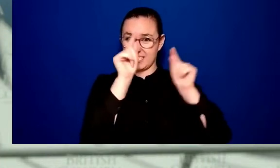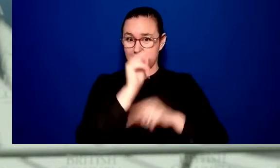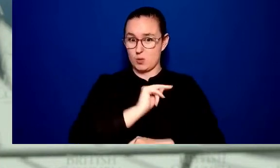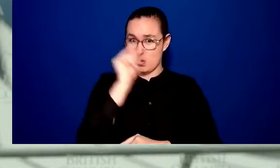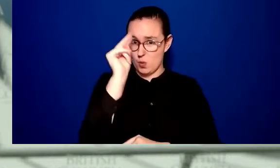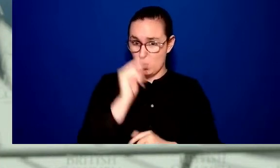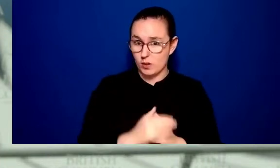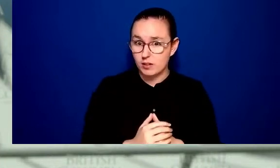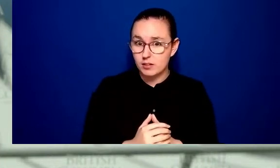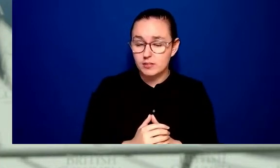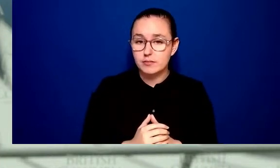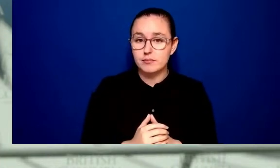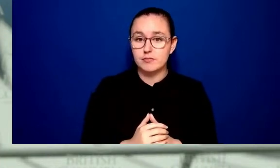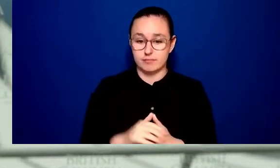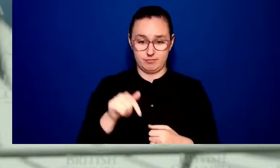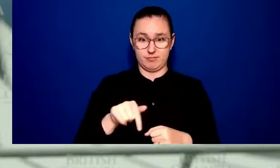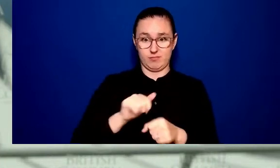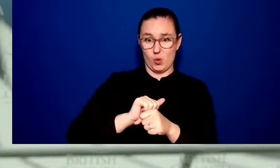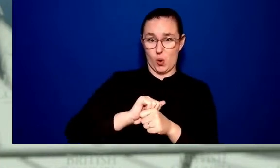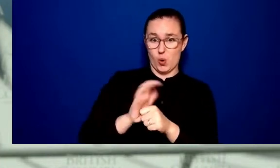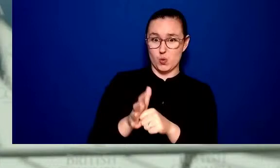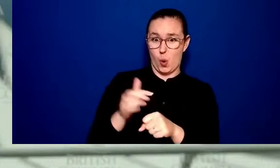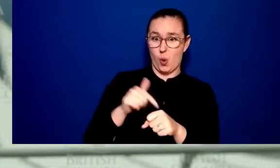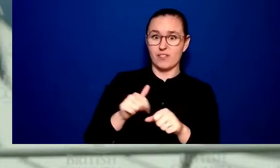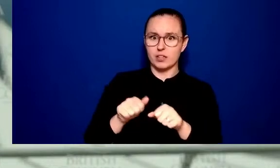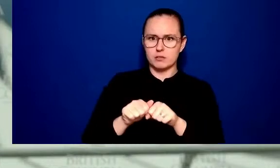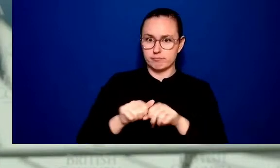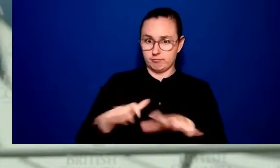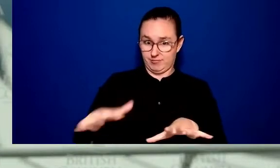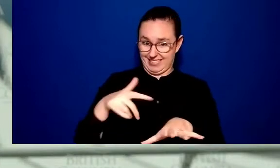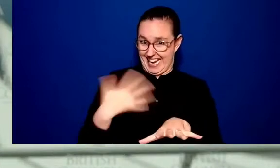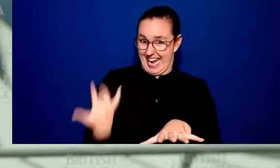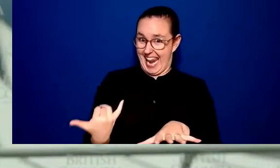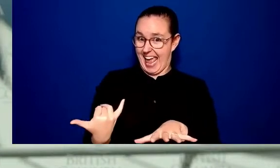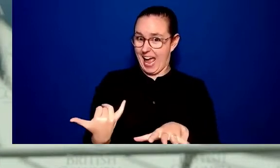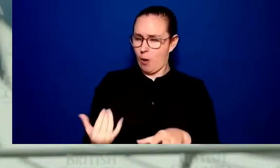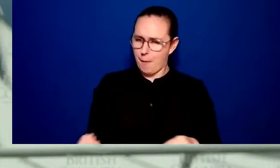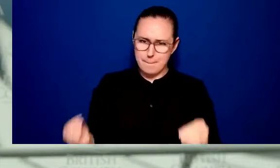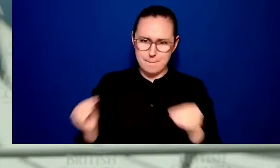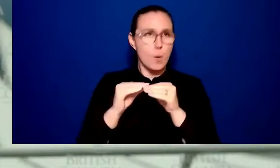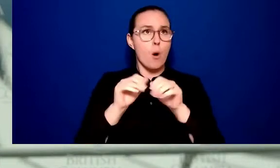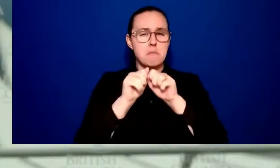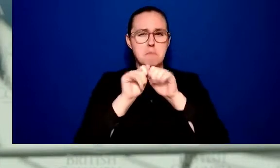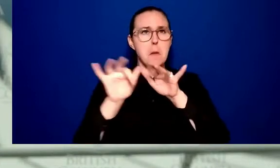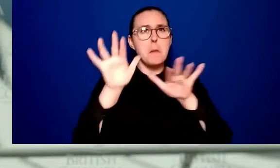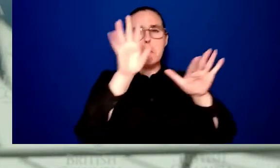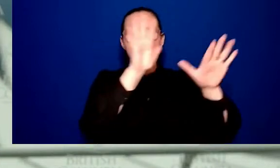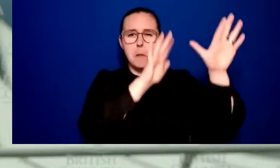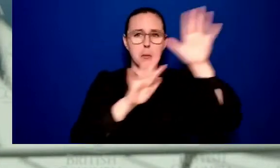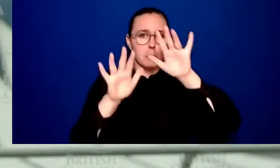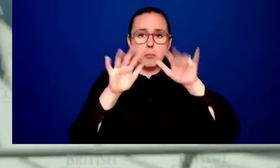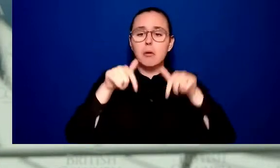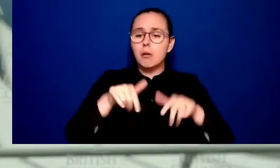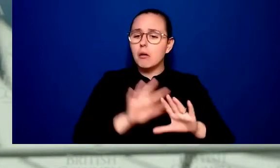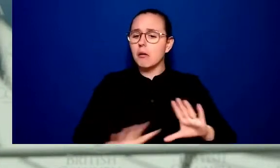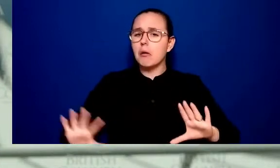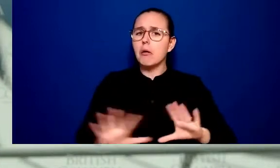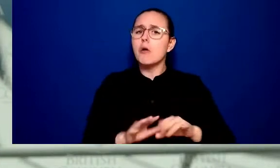higher than average rate people are becoming severely ill. Even